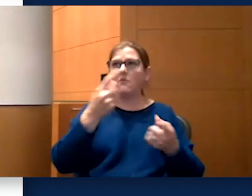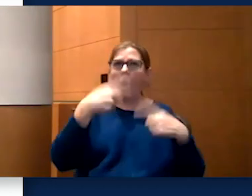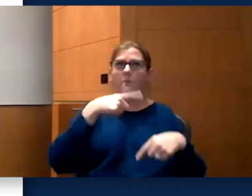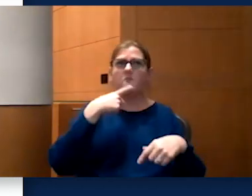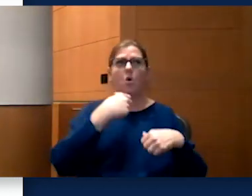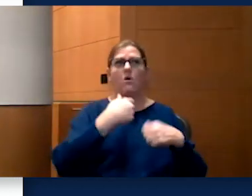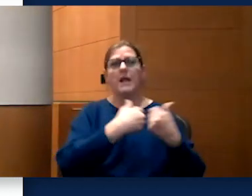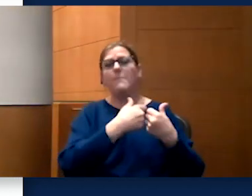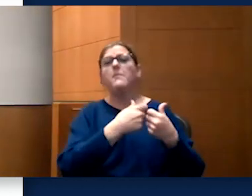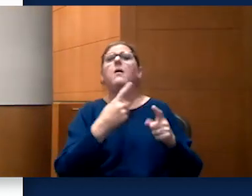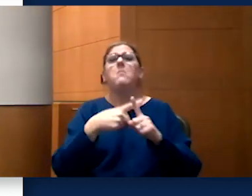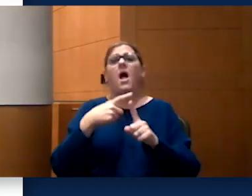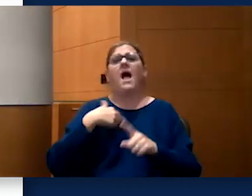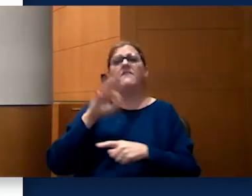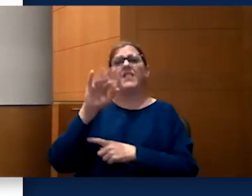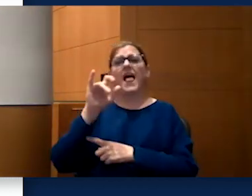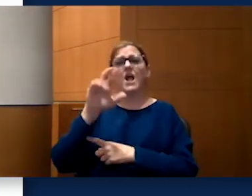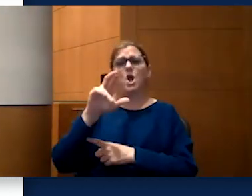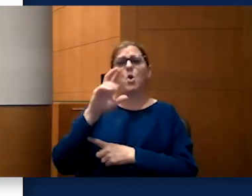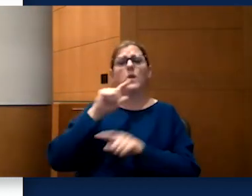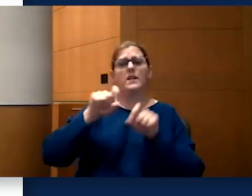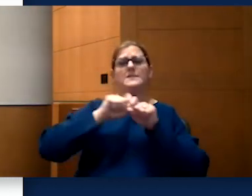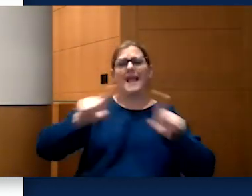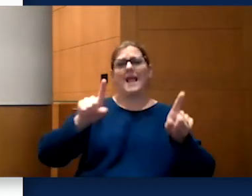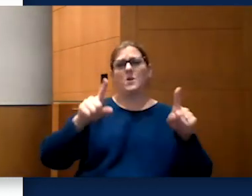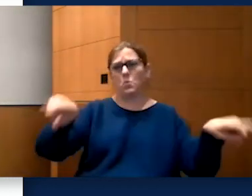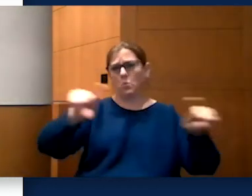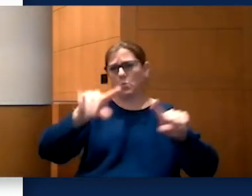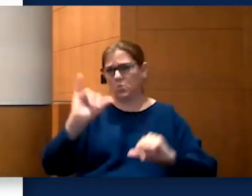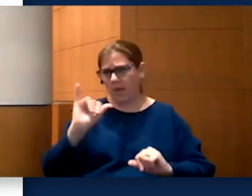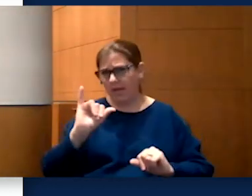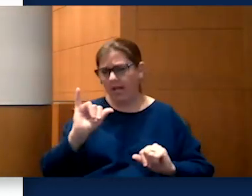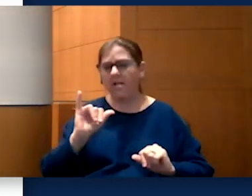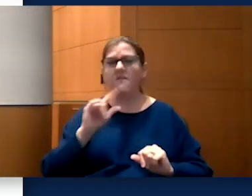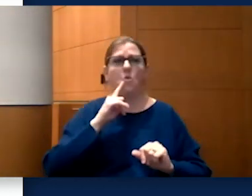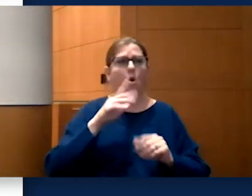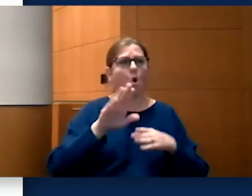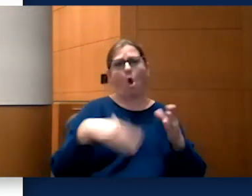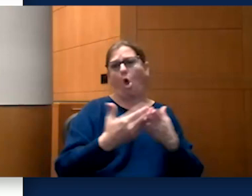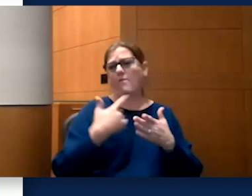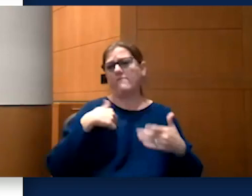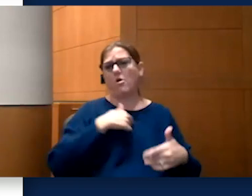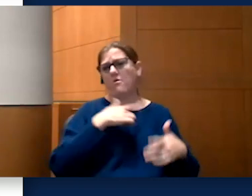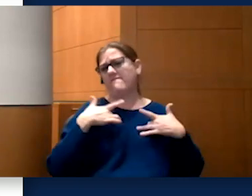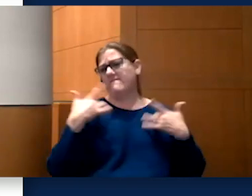Is this open to only inpatients? Outpatients? Is it --